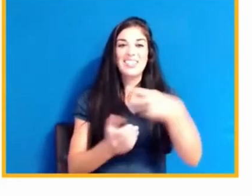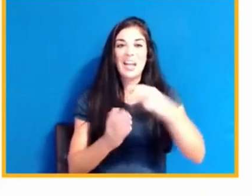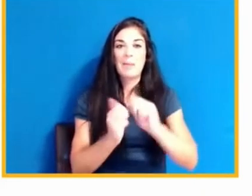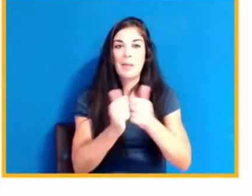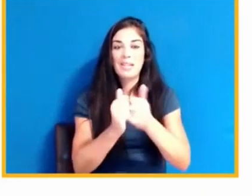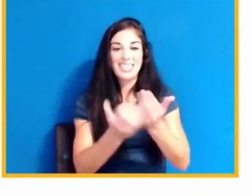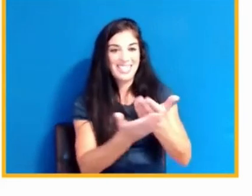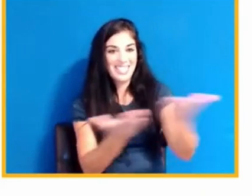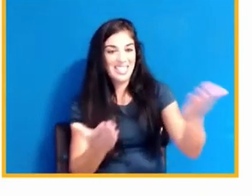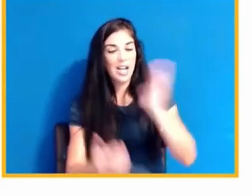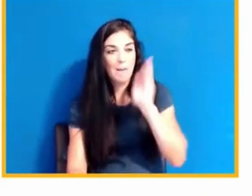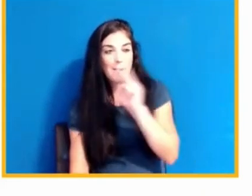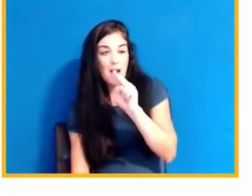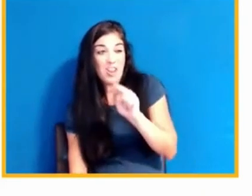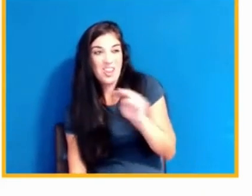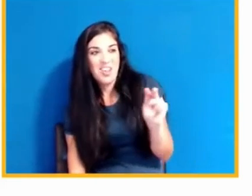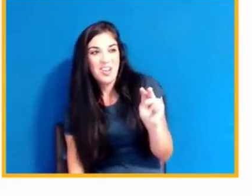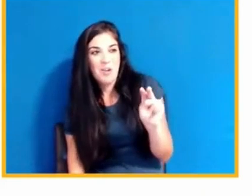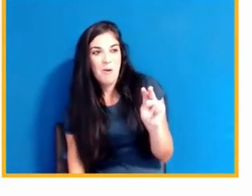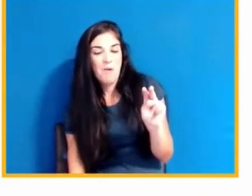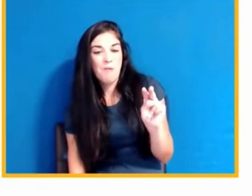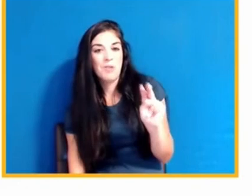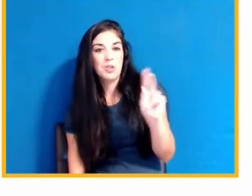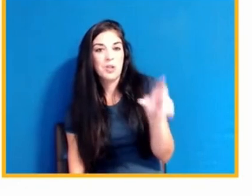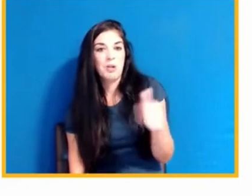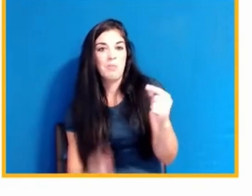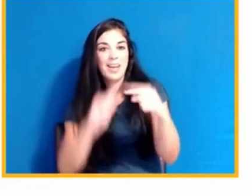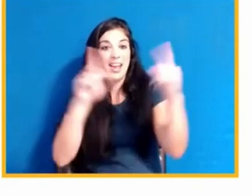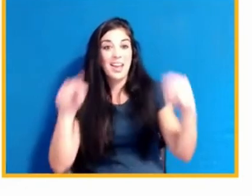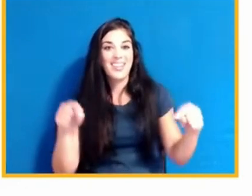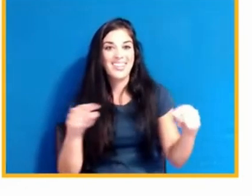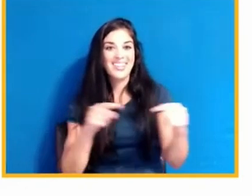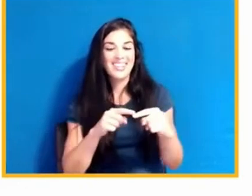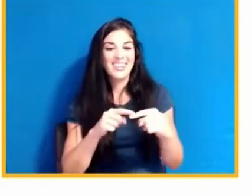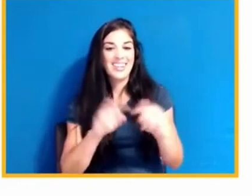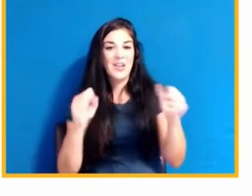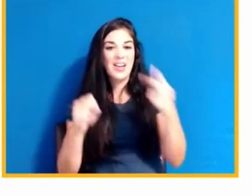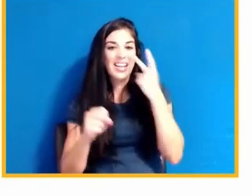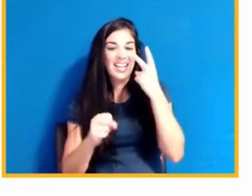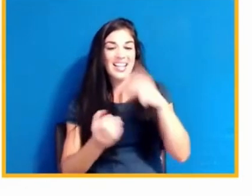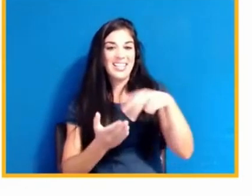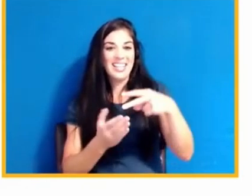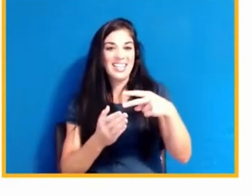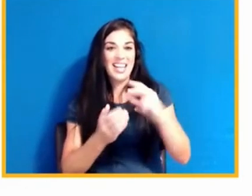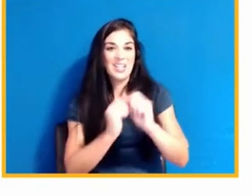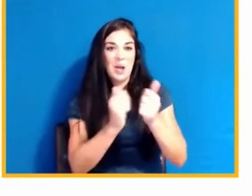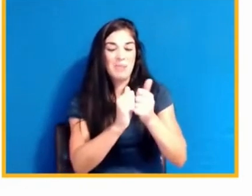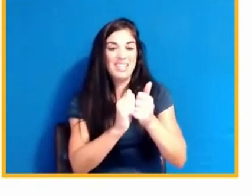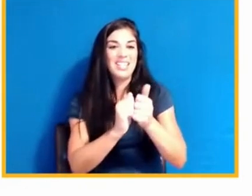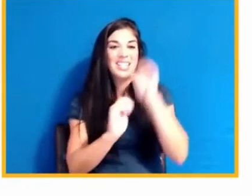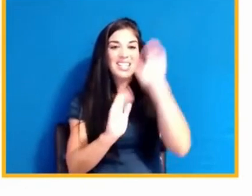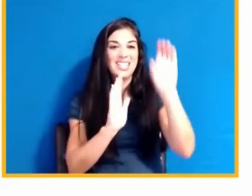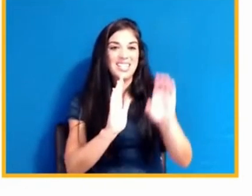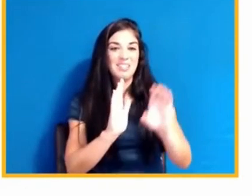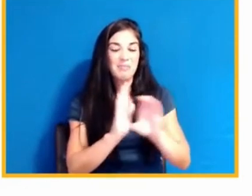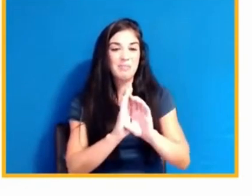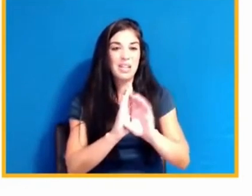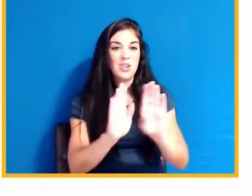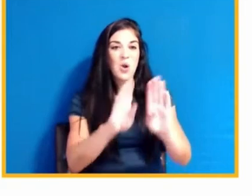there. I want to look over all over to my other screen over there where I've got the dance competition chat open. Everybody's going awoo, everybody's